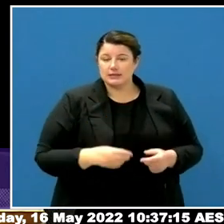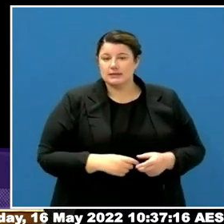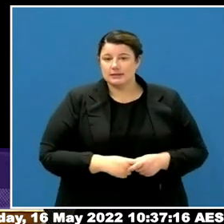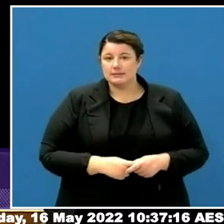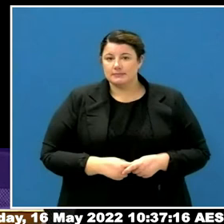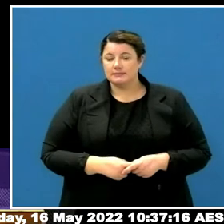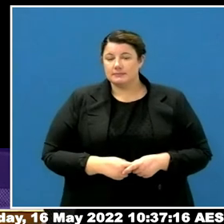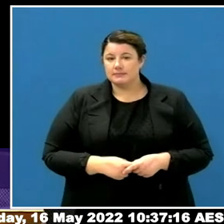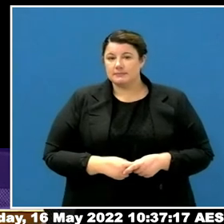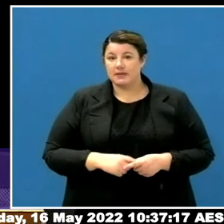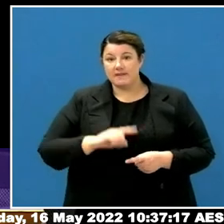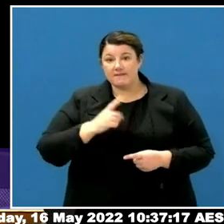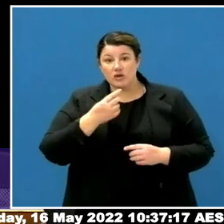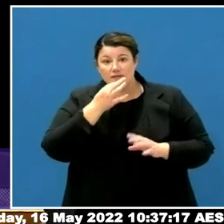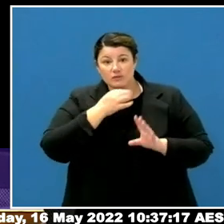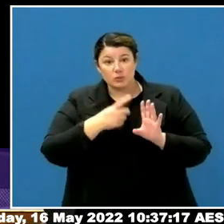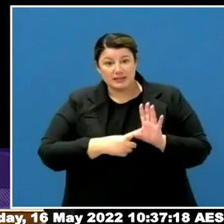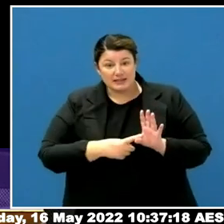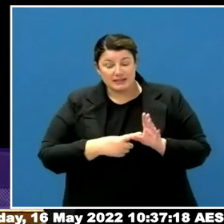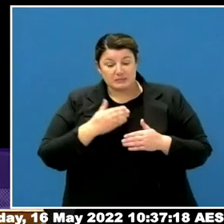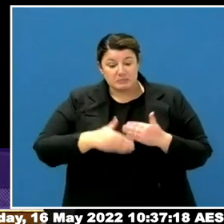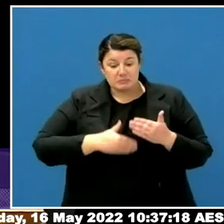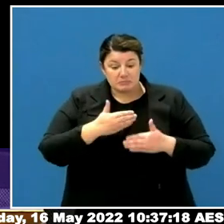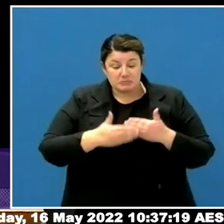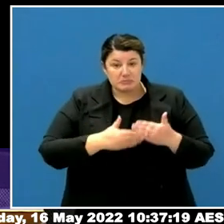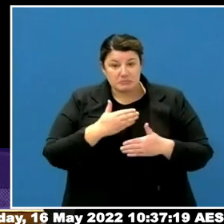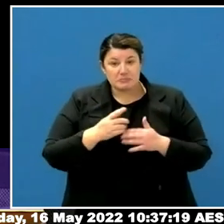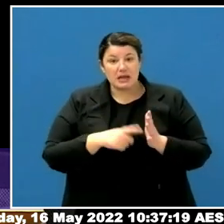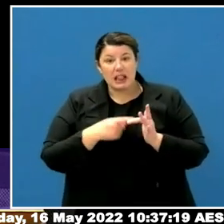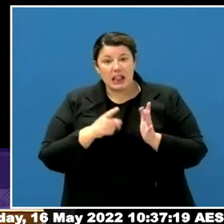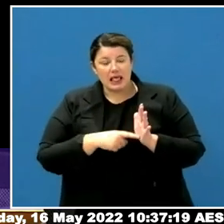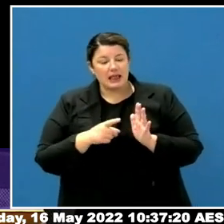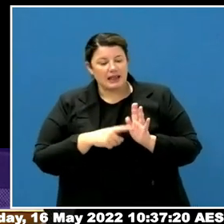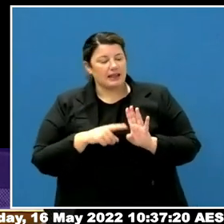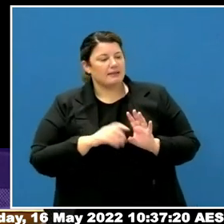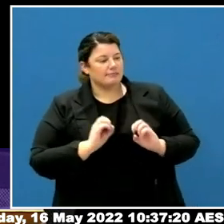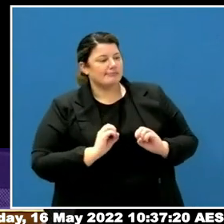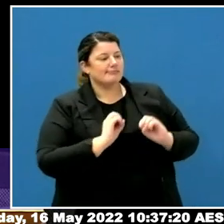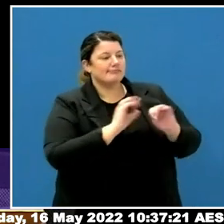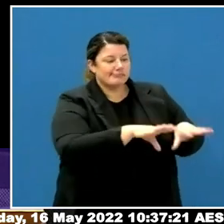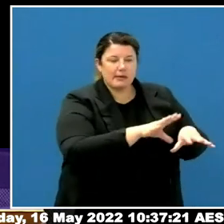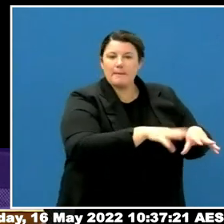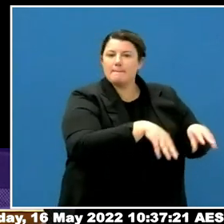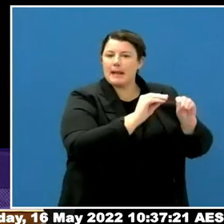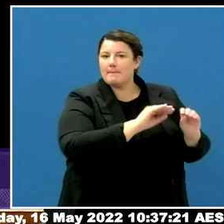The first few years, Lilly was taking him to and picking him up from the day program each